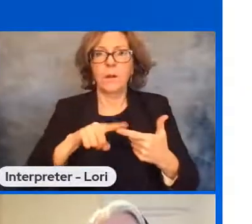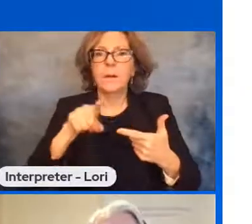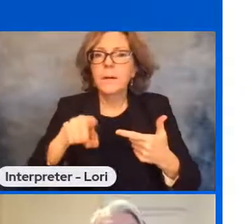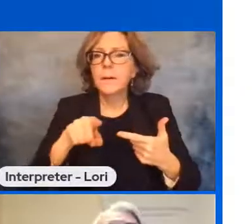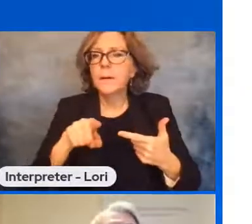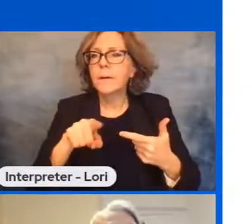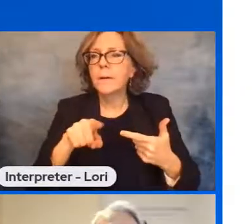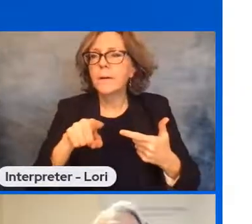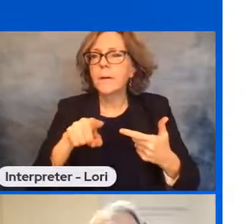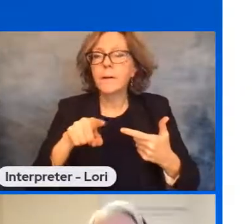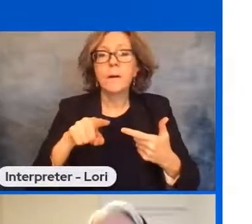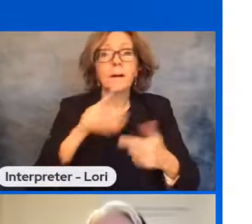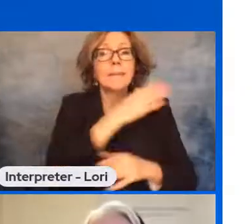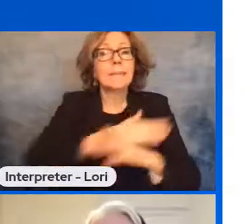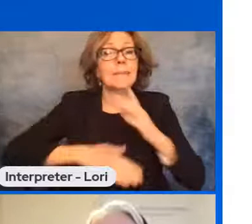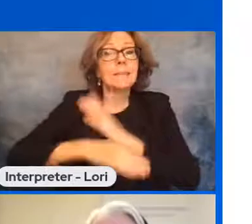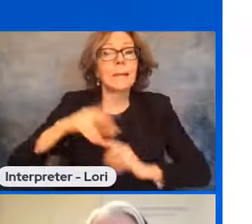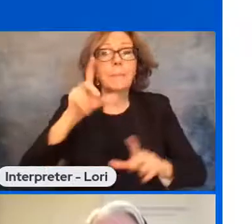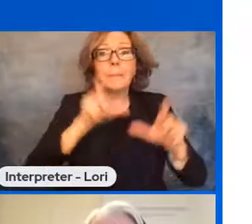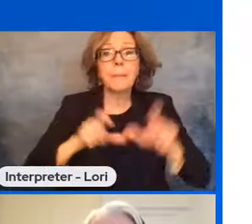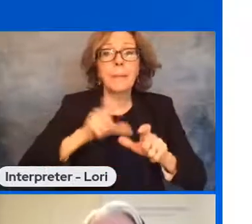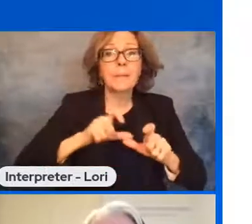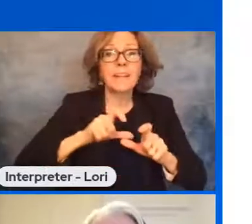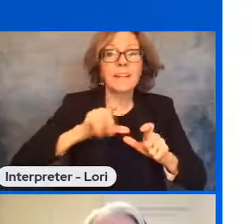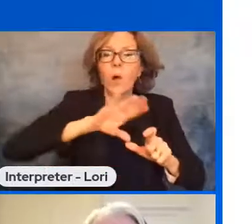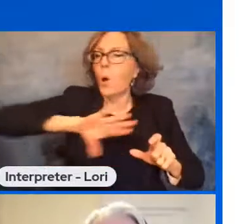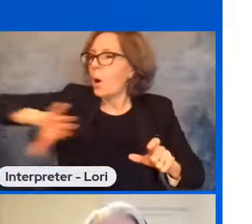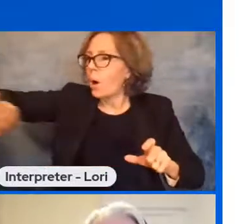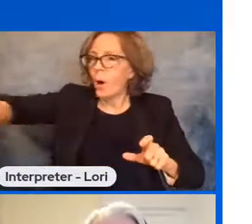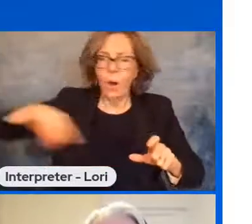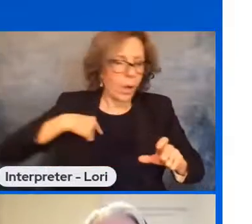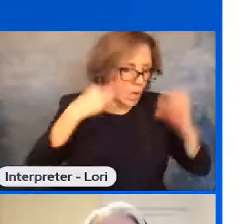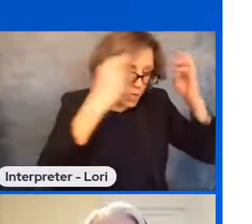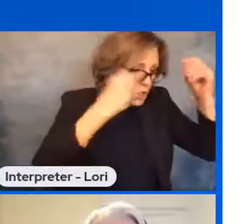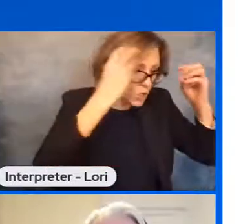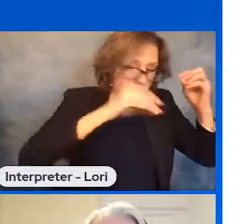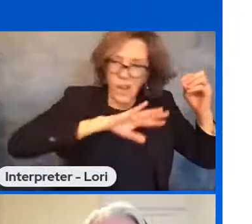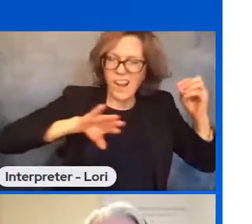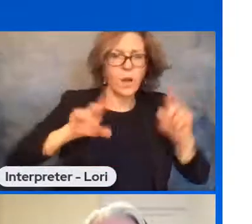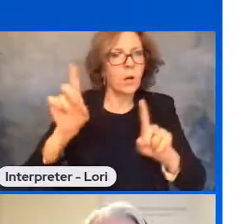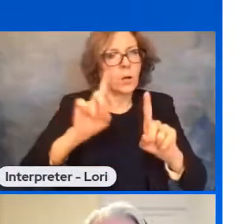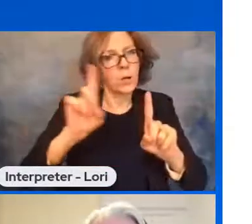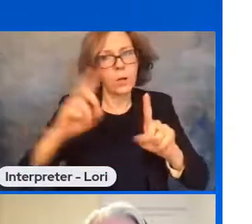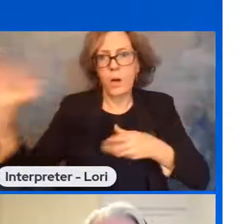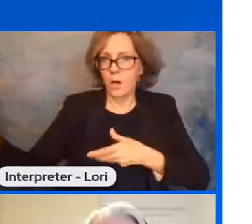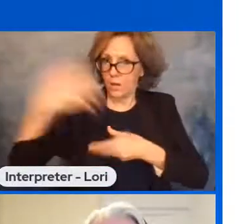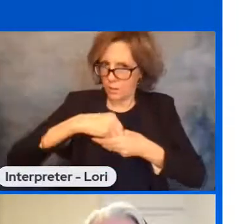Involve the community with you in the work that you're doing. Three, start with one.